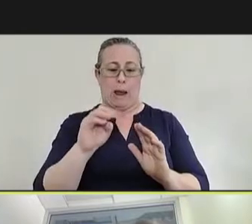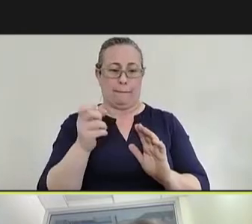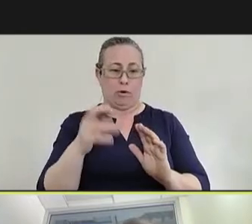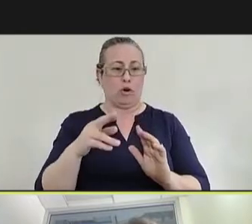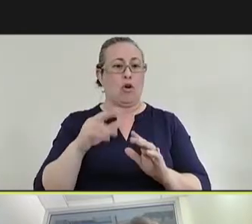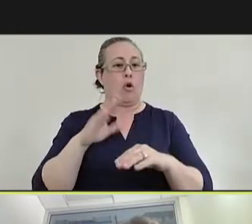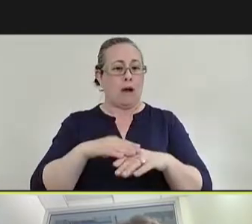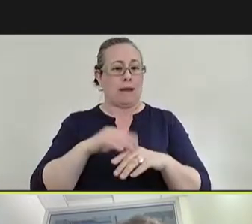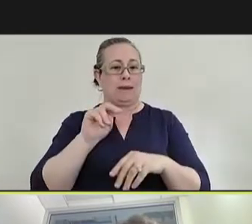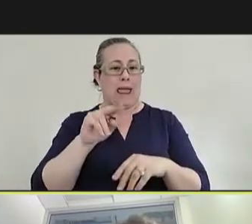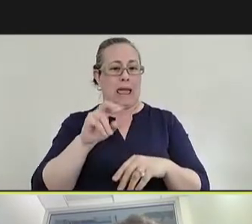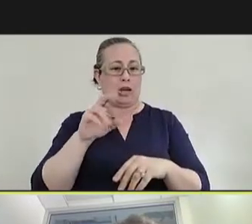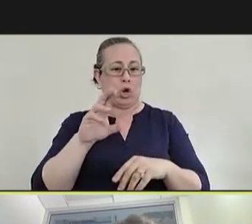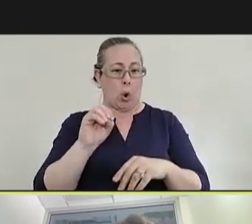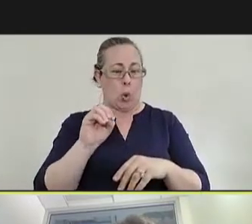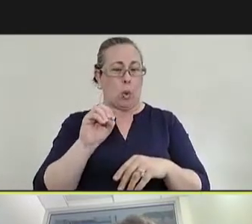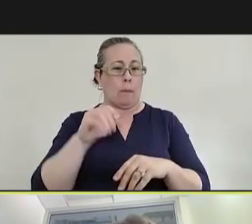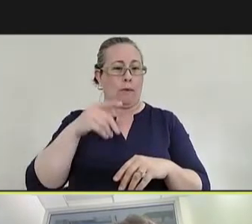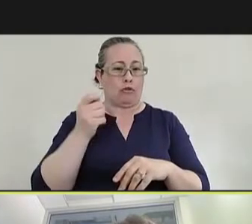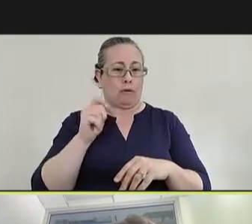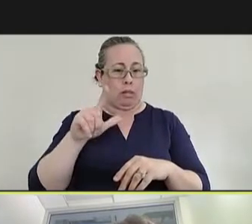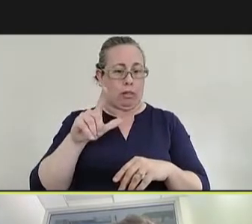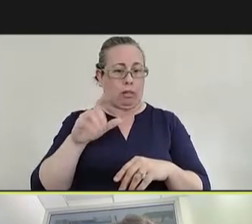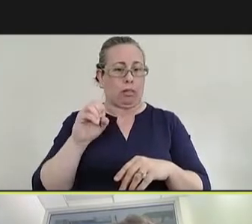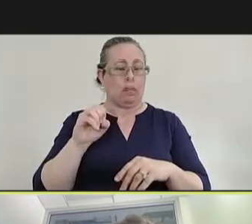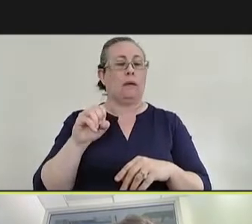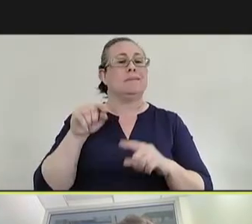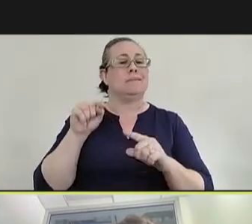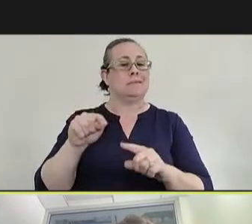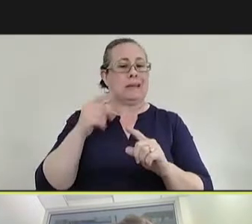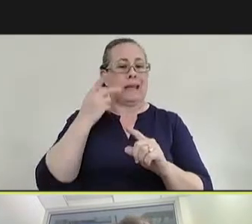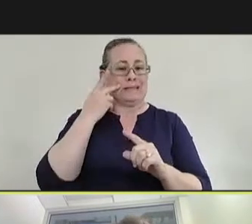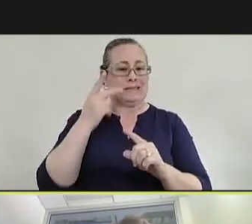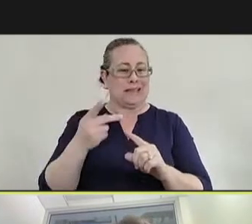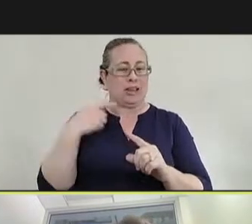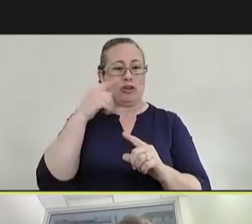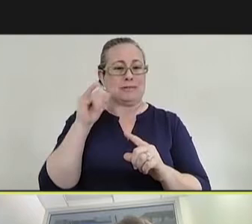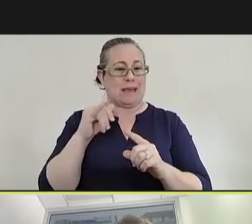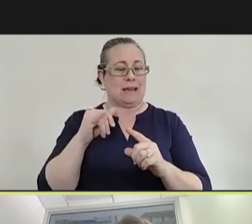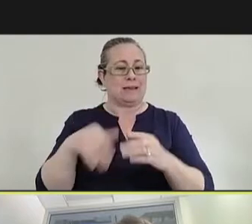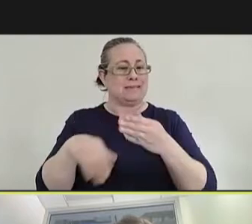below at the soccer ball below it. you can see that there's antibodies bound to it and that,